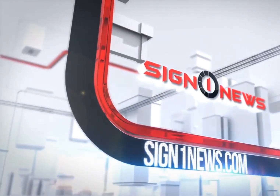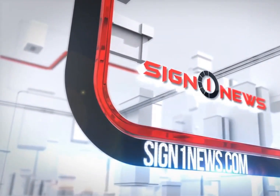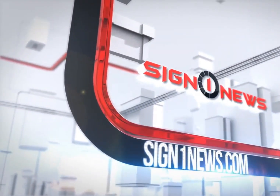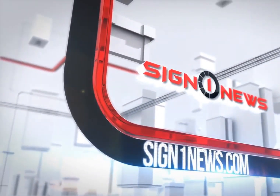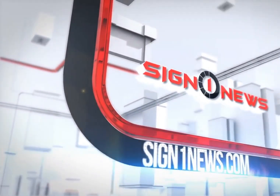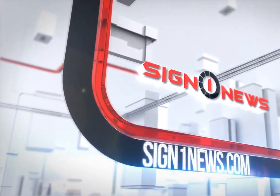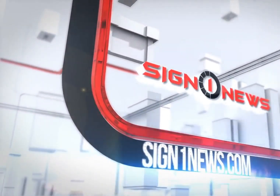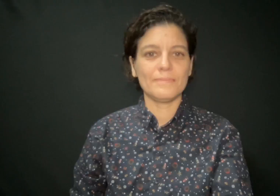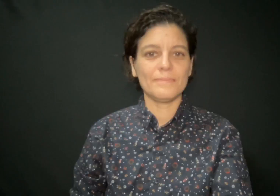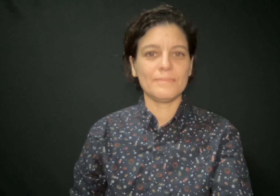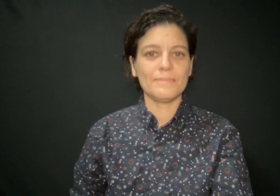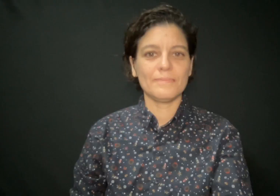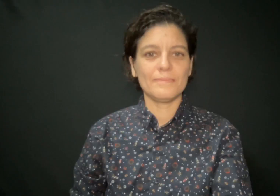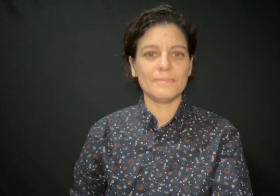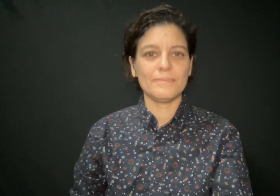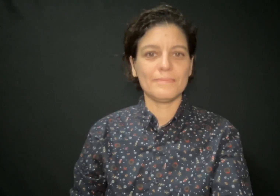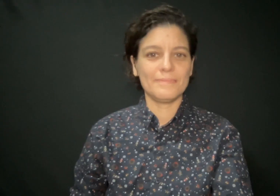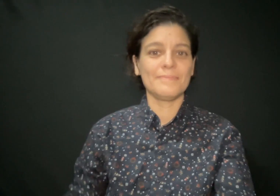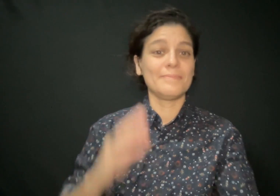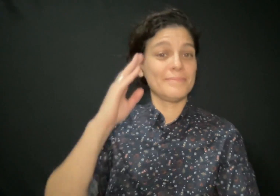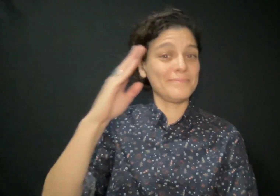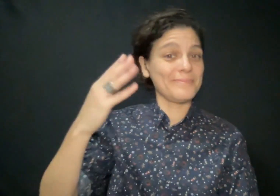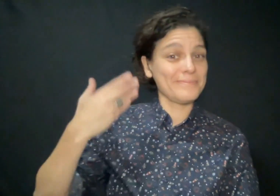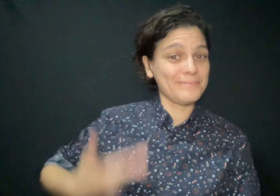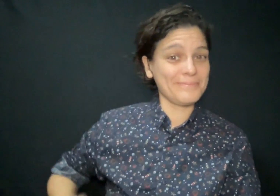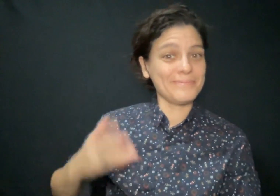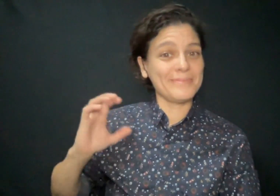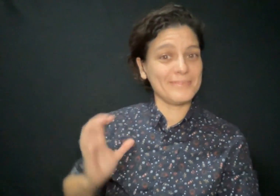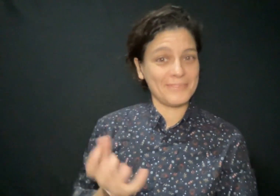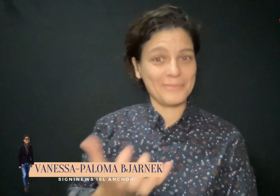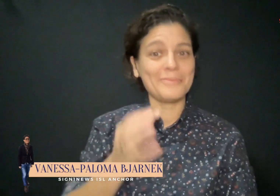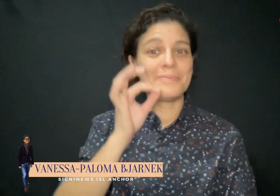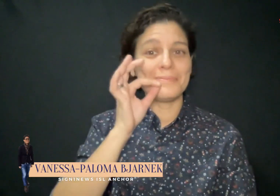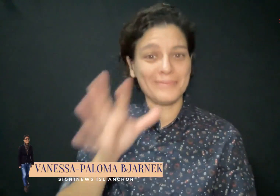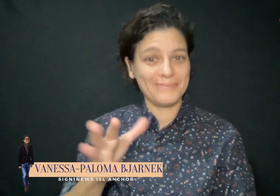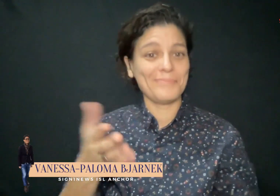Hello everyone I'm Sign1News anchor Vanessa Paloma Bjarnek here is a quick look at the